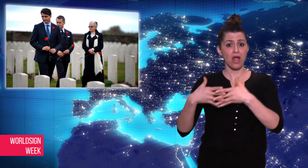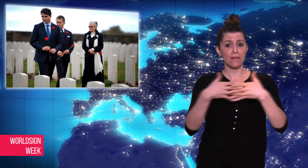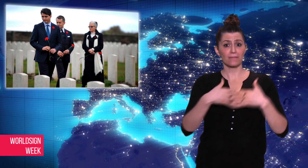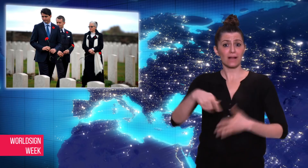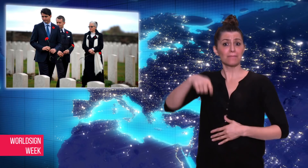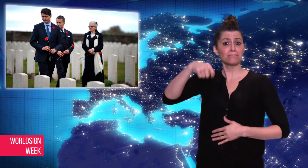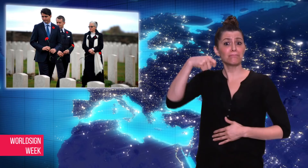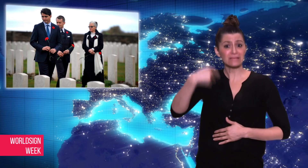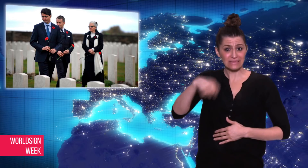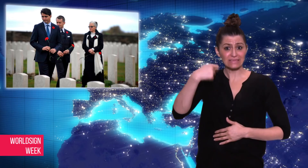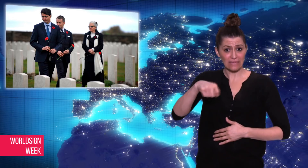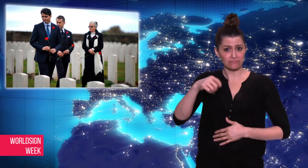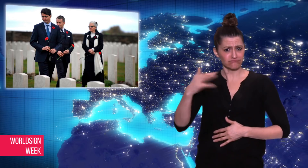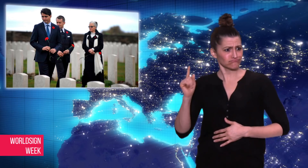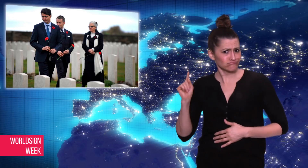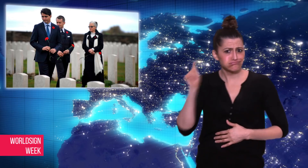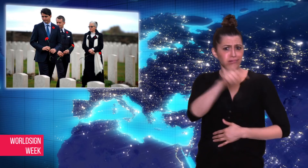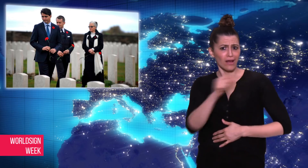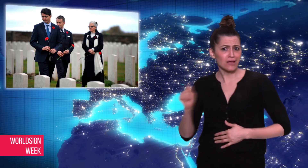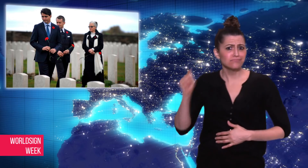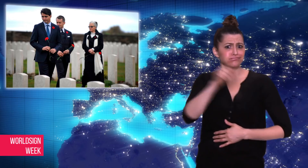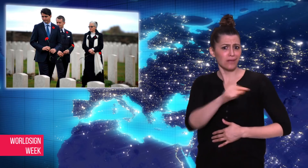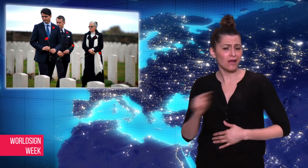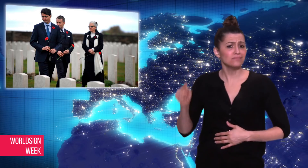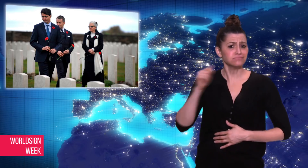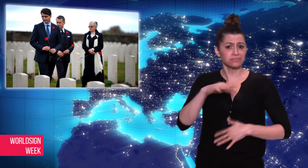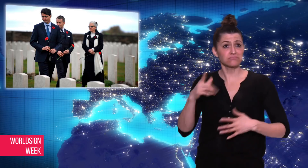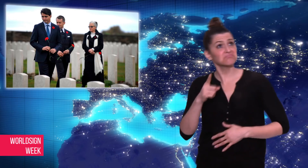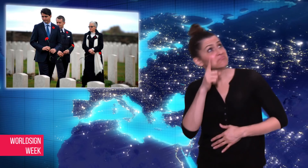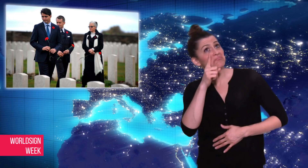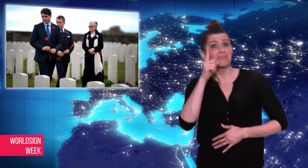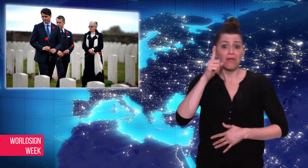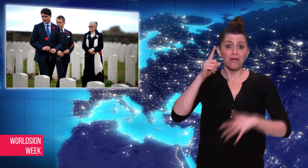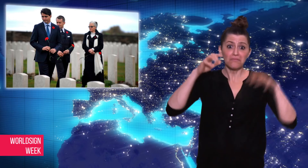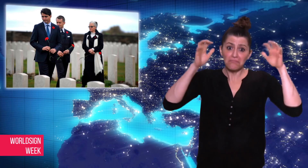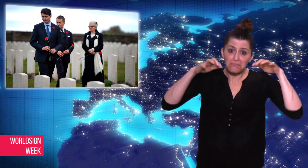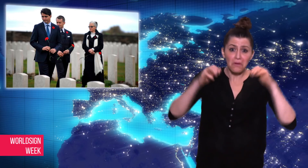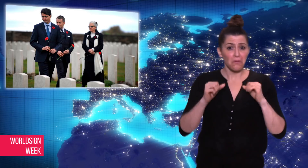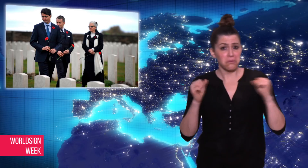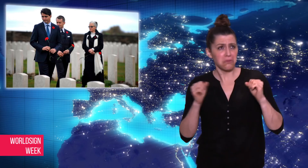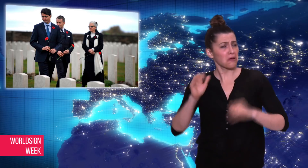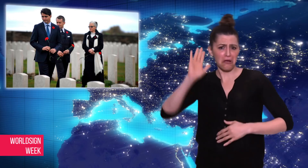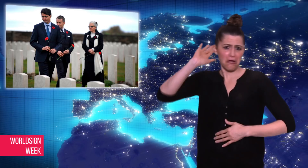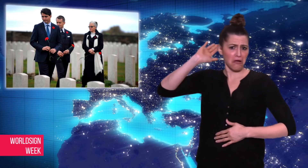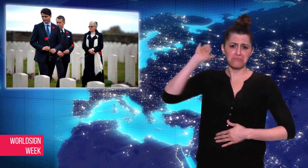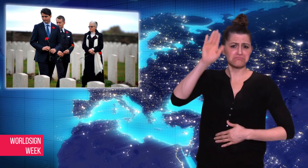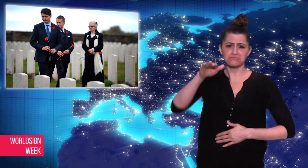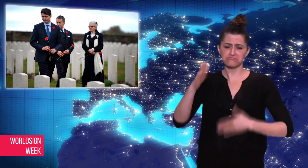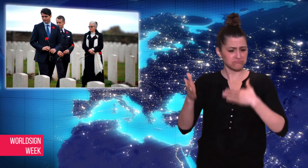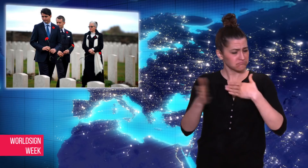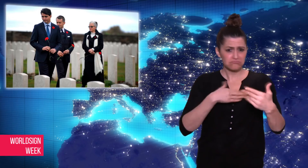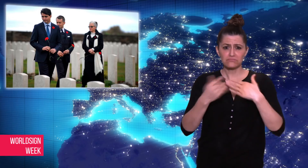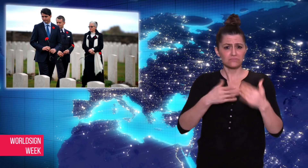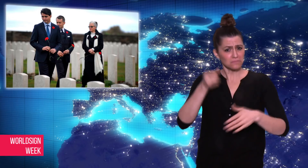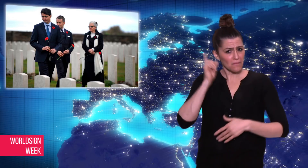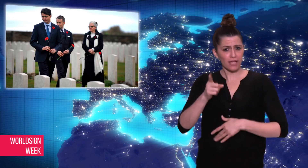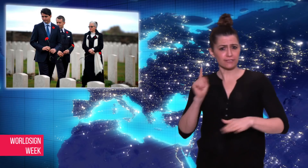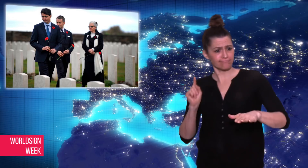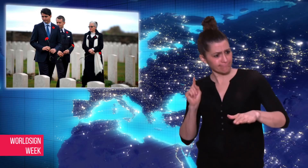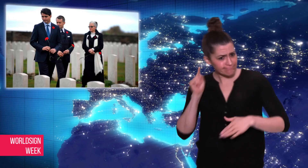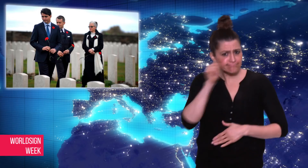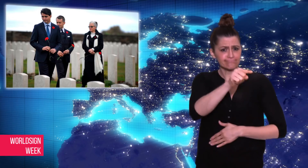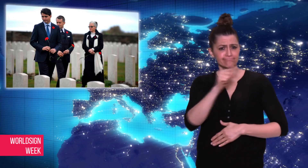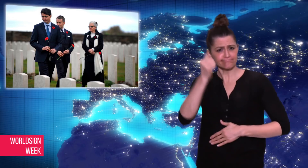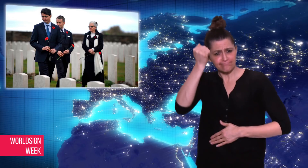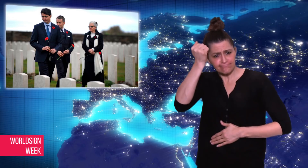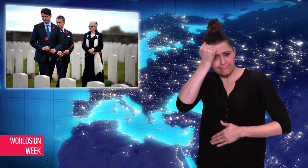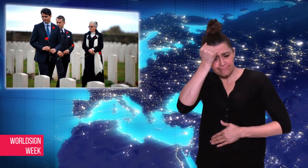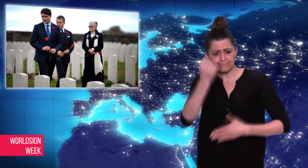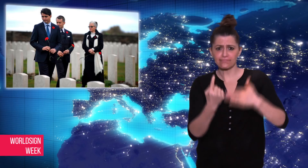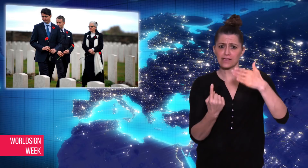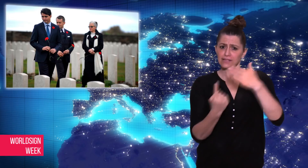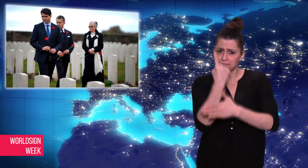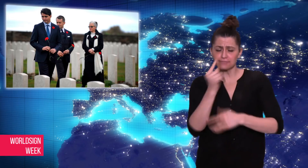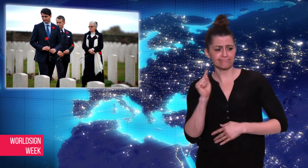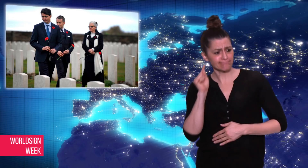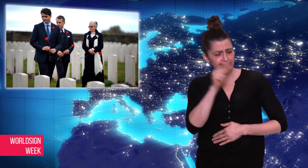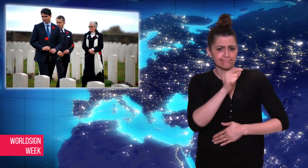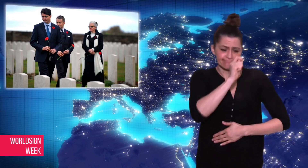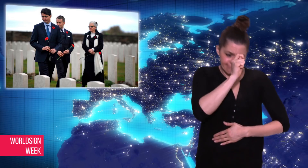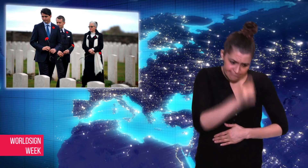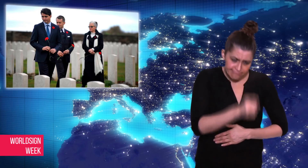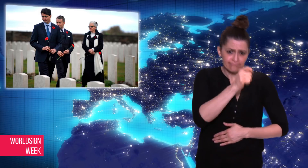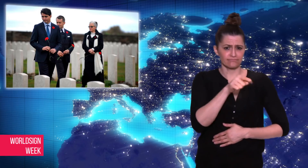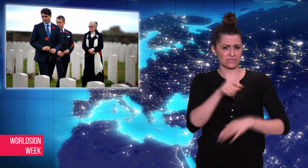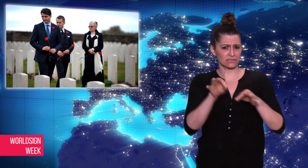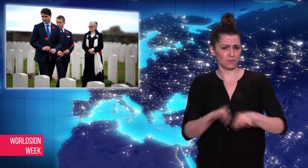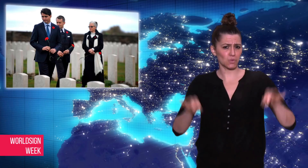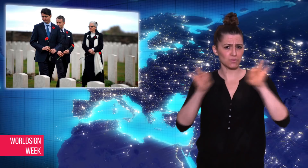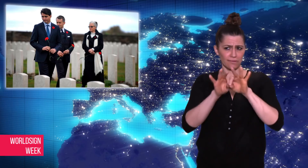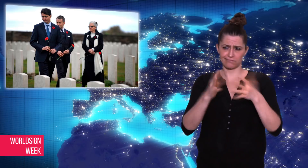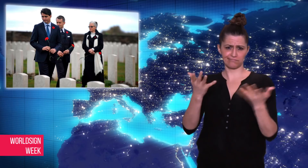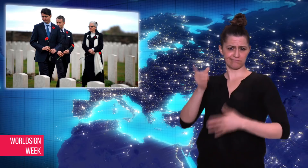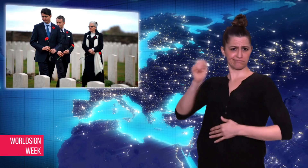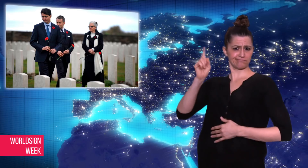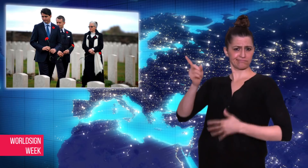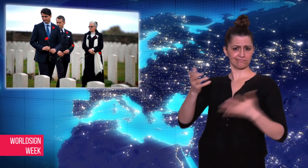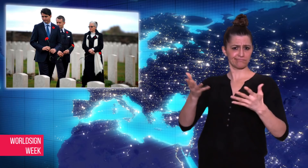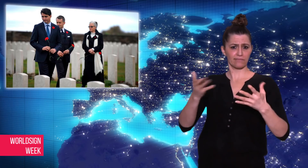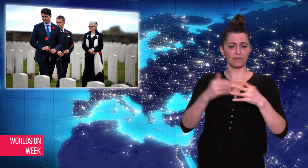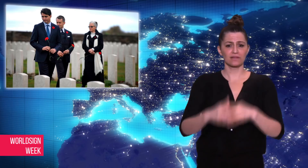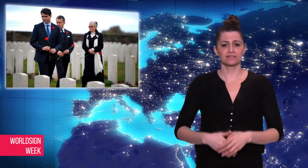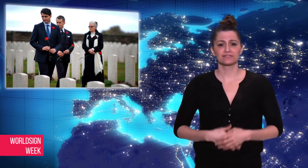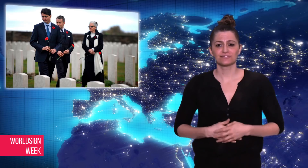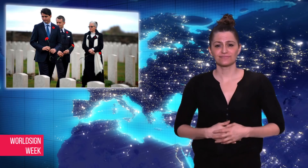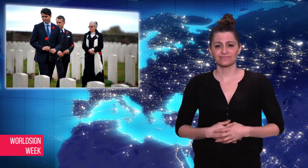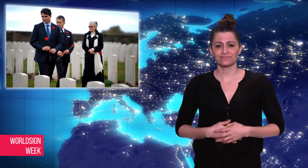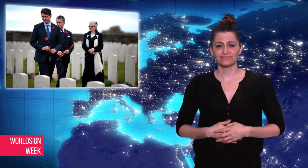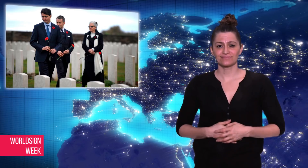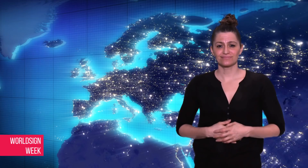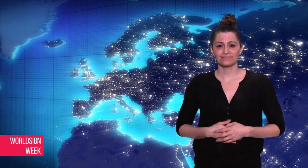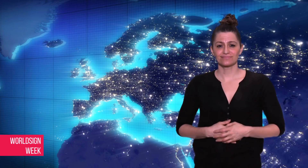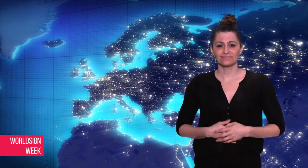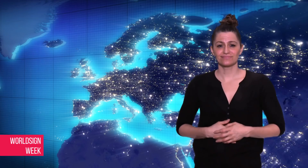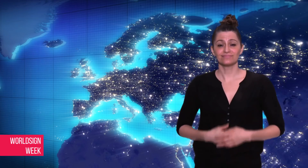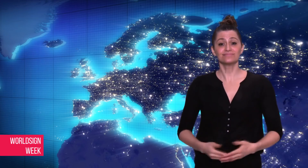US presidents who endured inclement weather to attend memorial events.